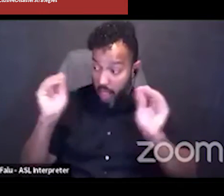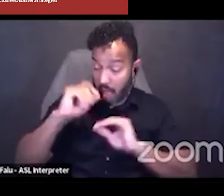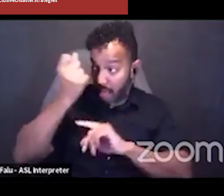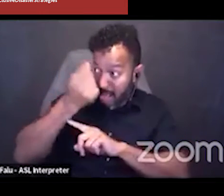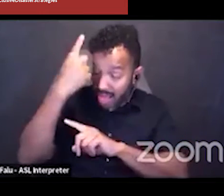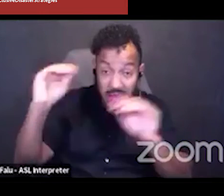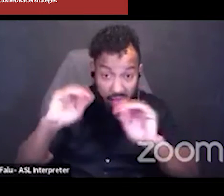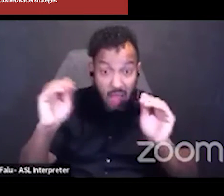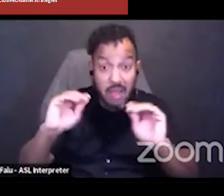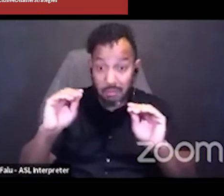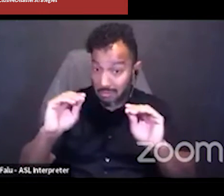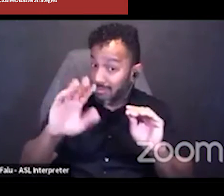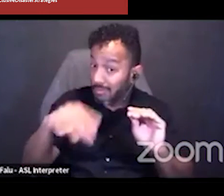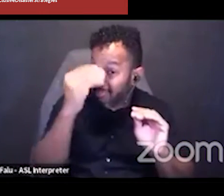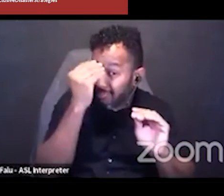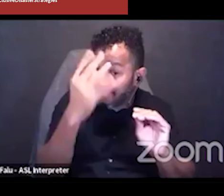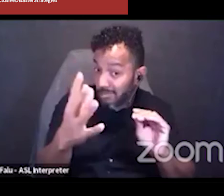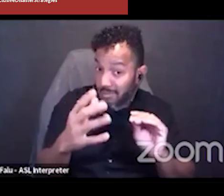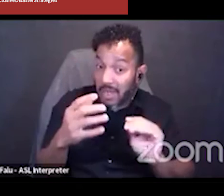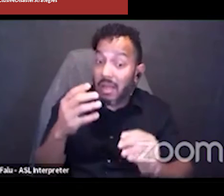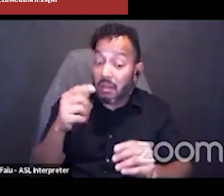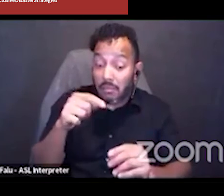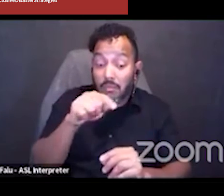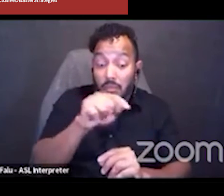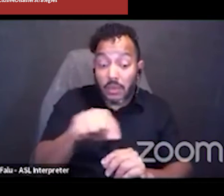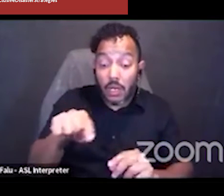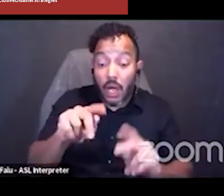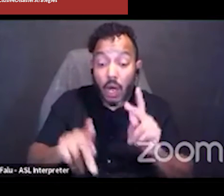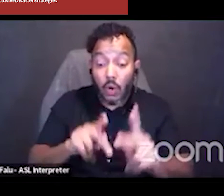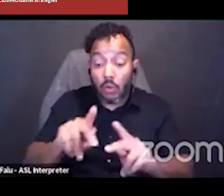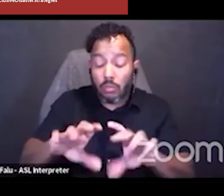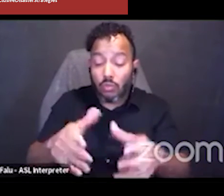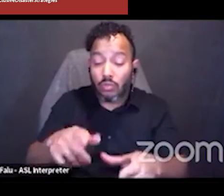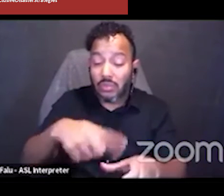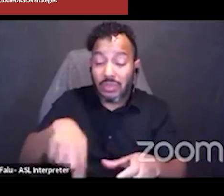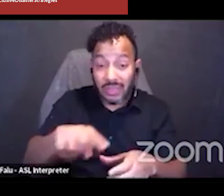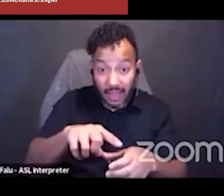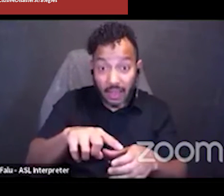the next decade. And that's people with disabilities.